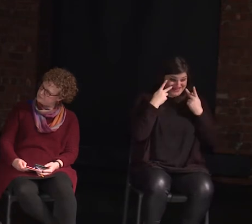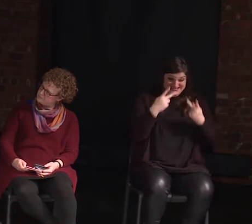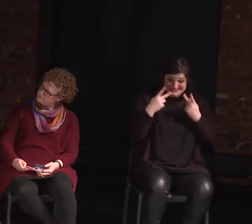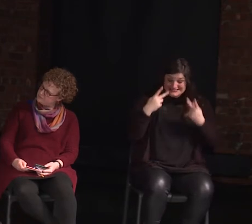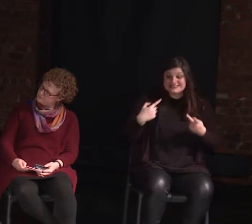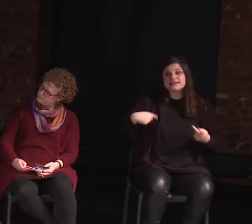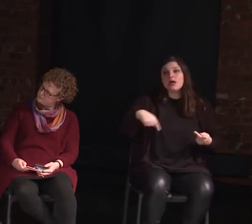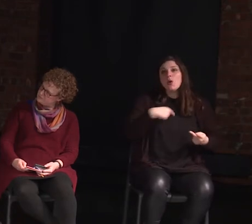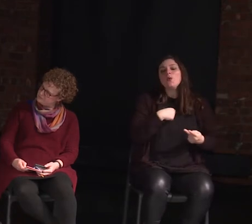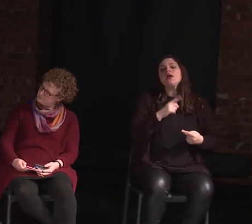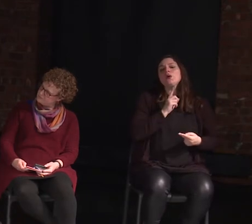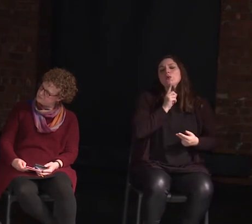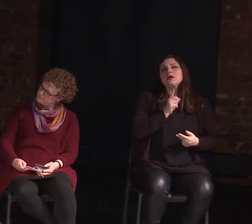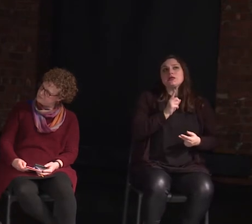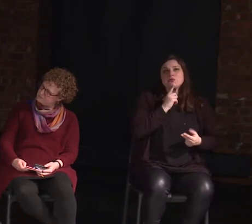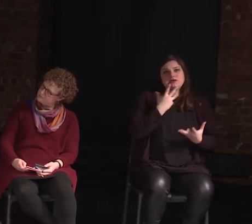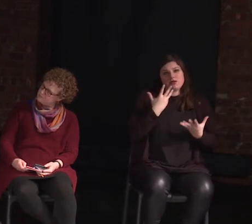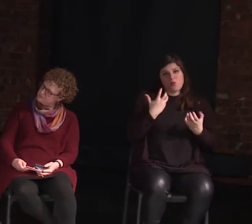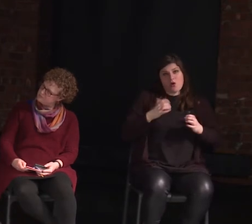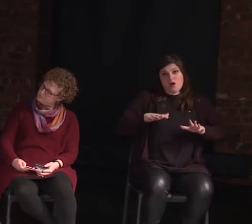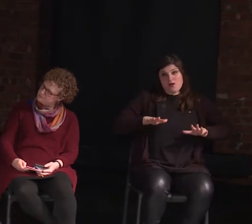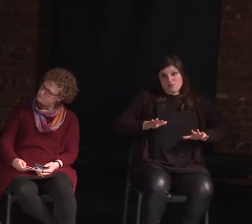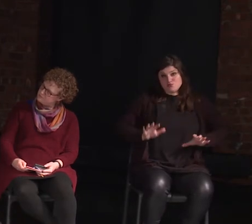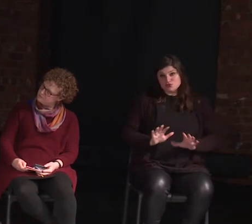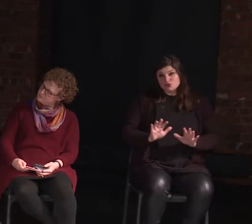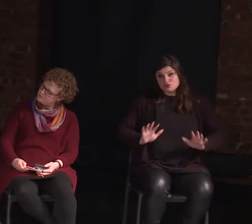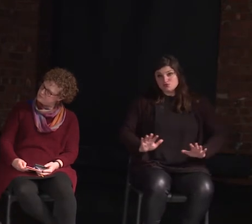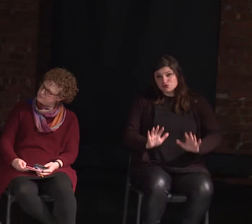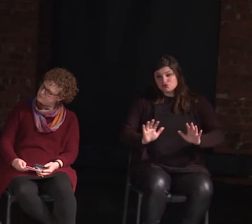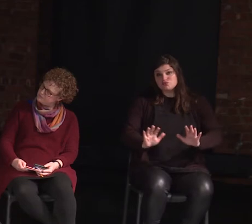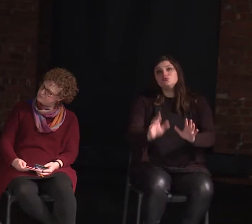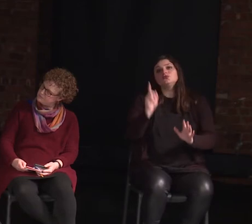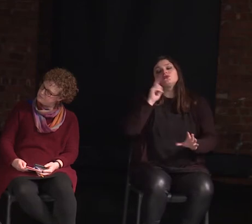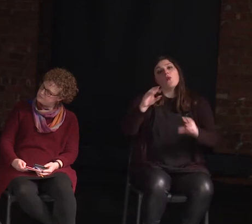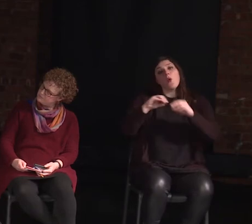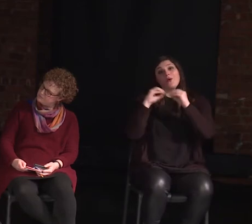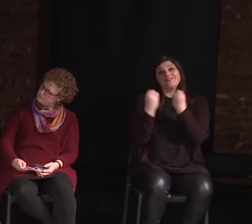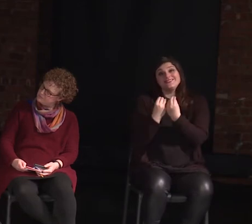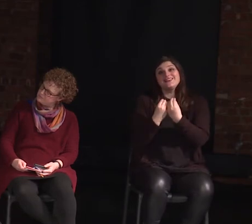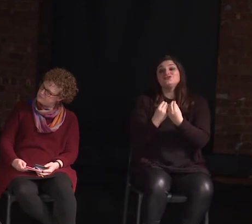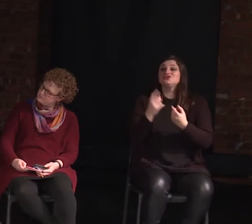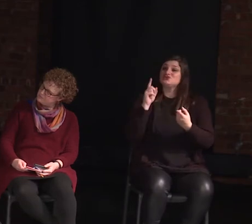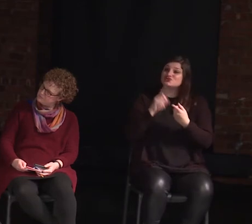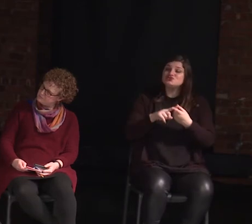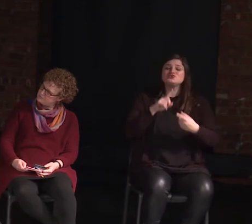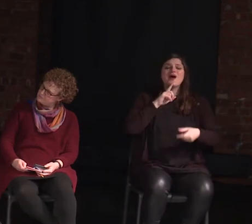in grassroots organizations but really for organizations across the sector is kind of know your costs.